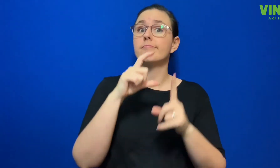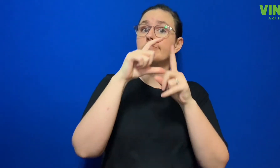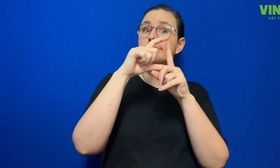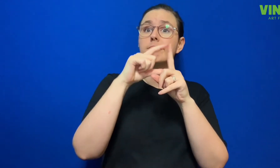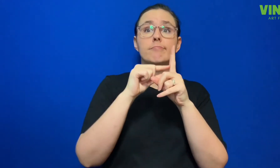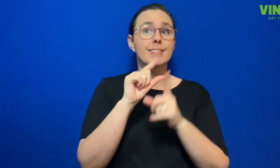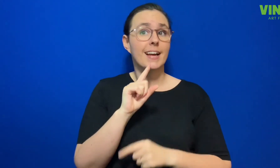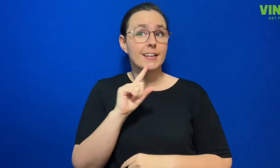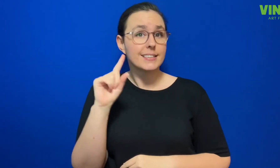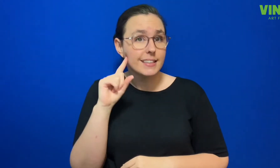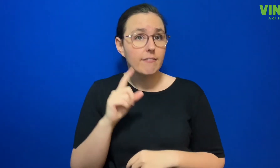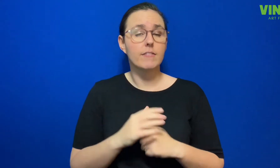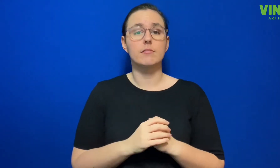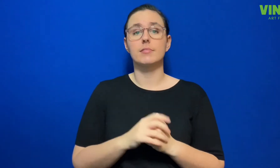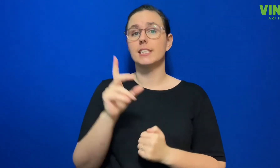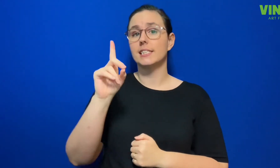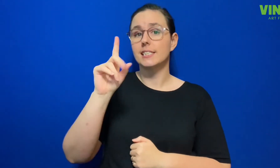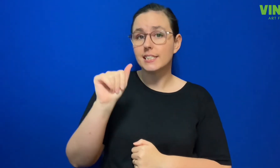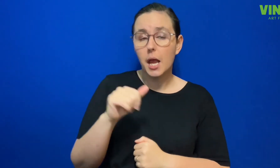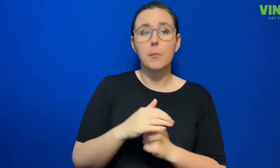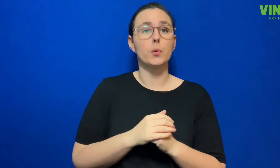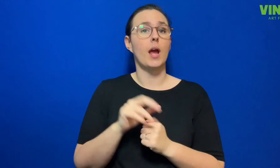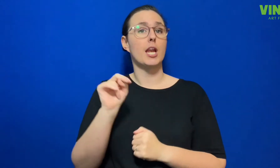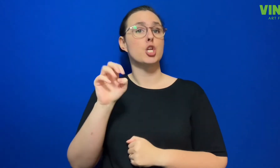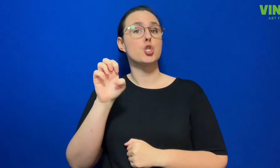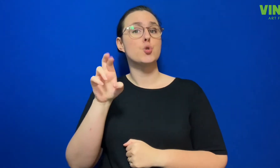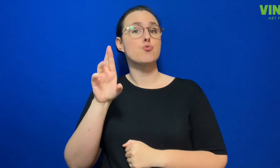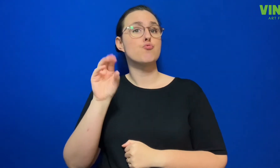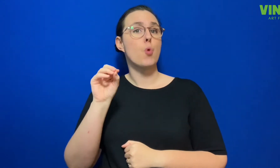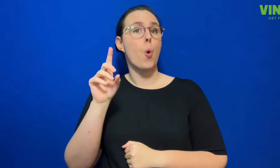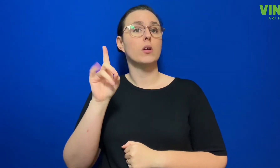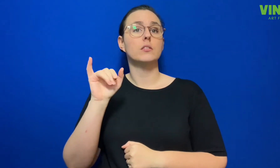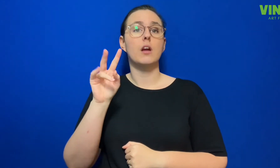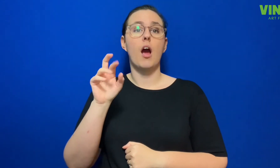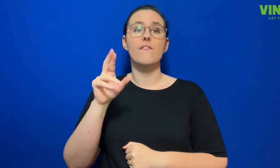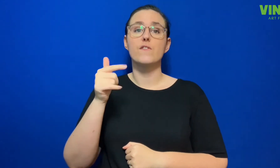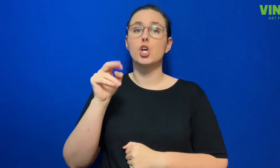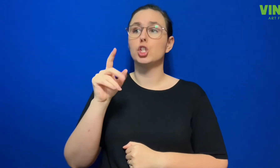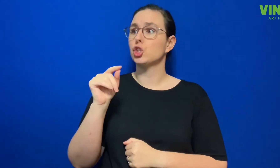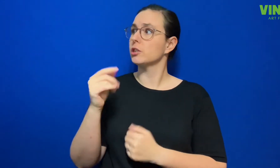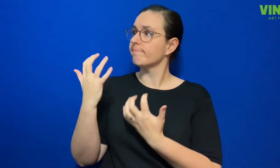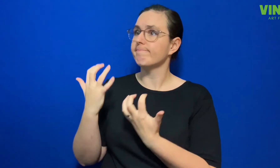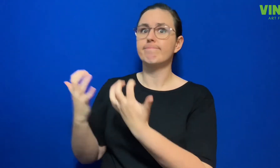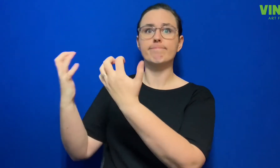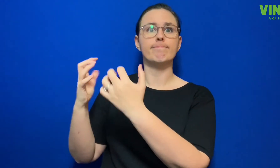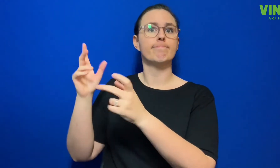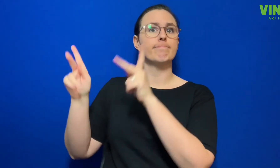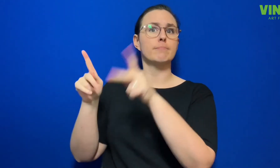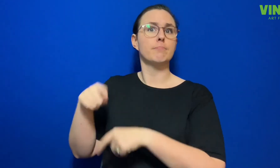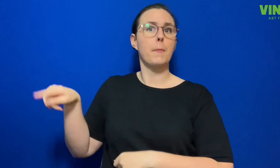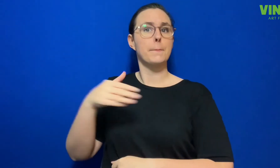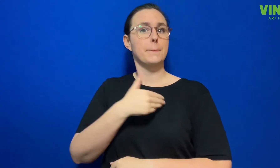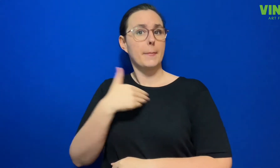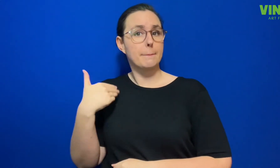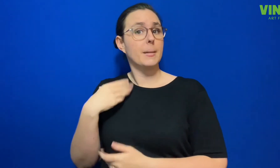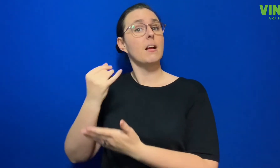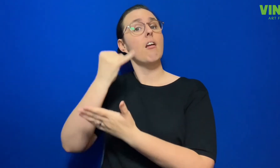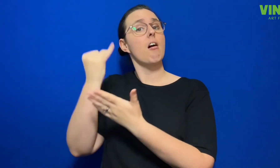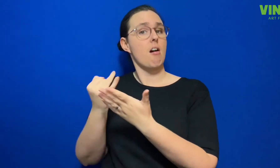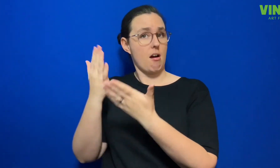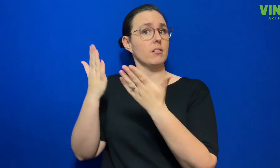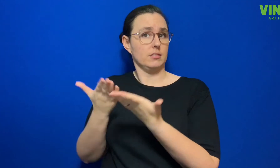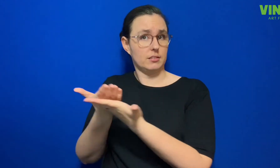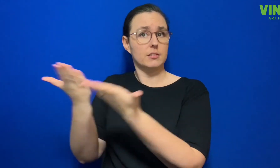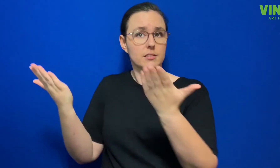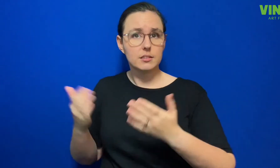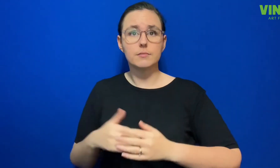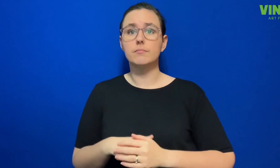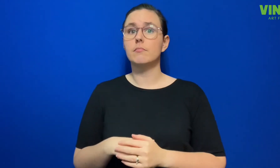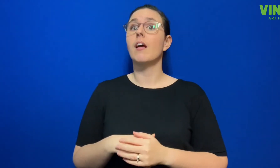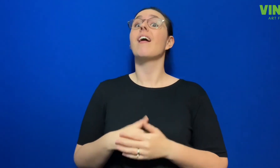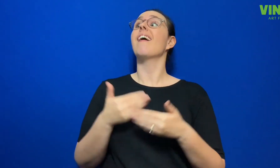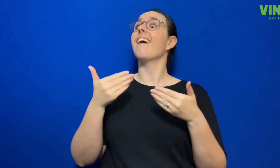d/Deaf, disabled and neurodivergent audience members and artists.